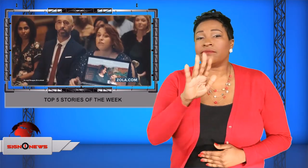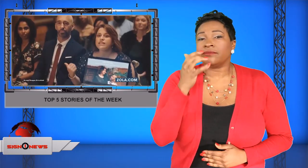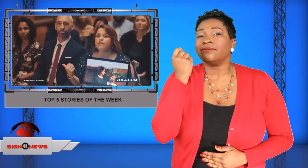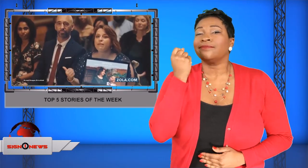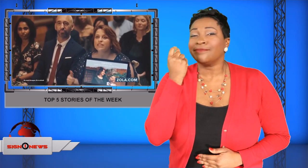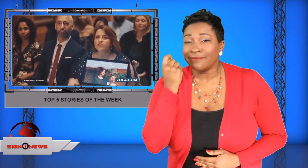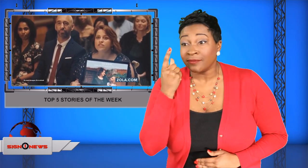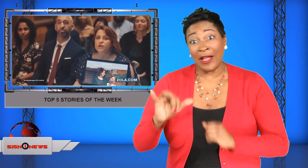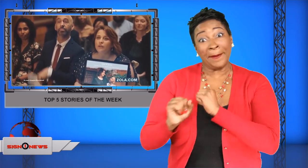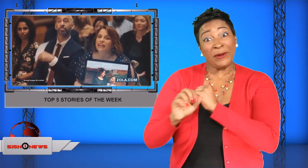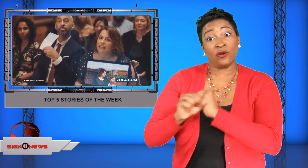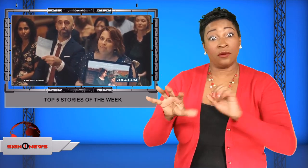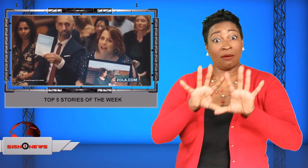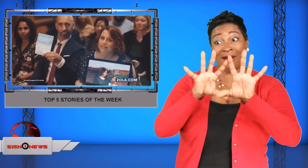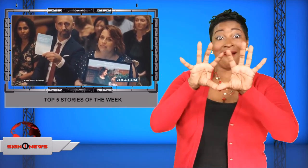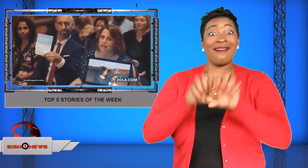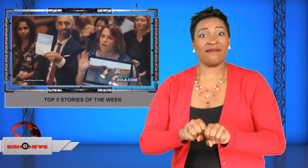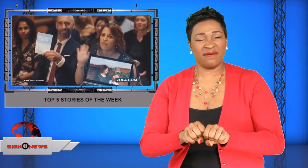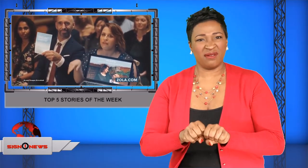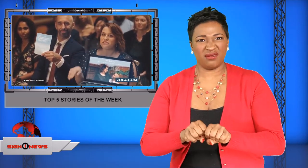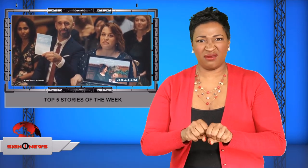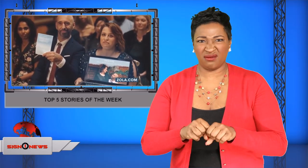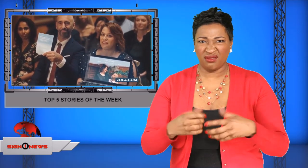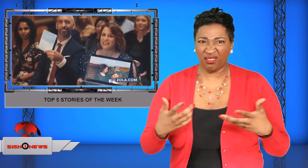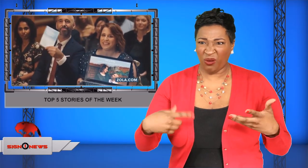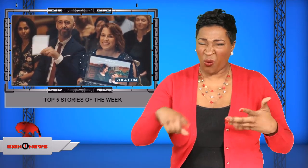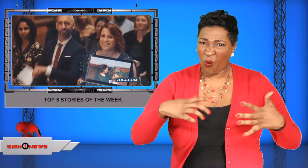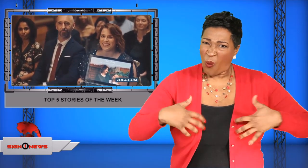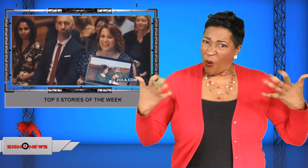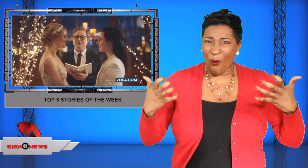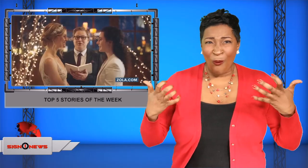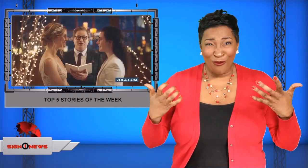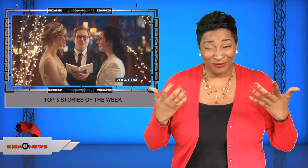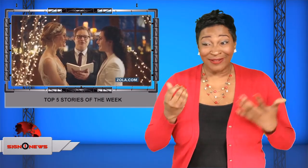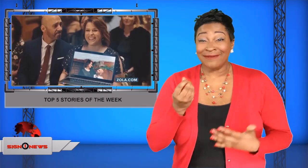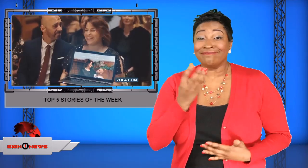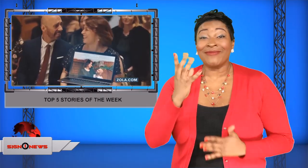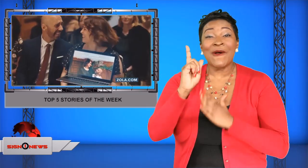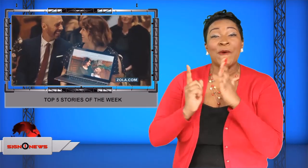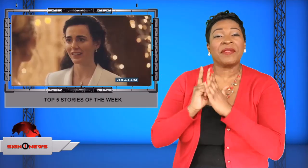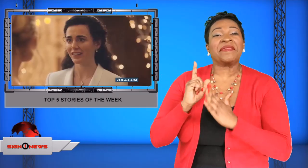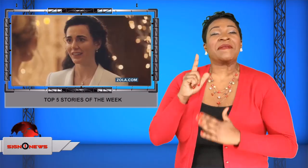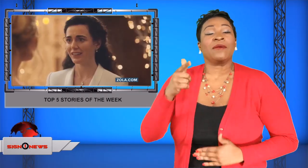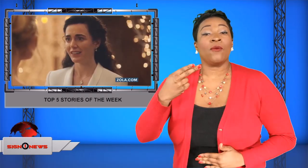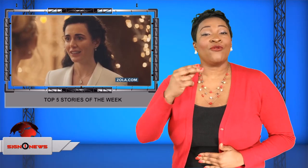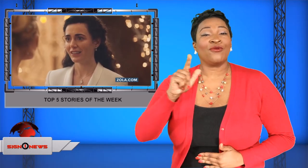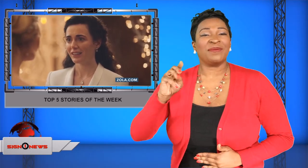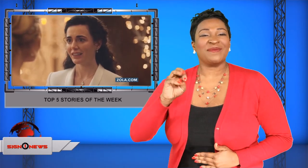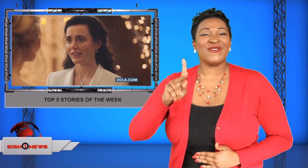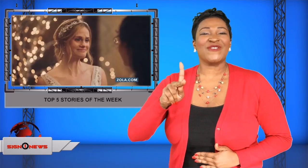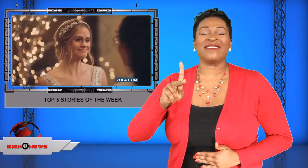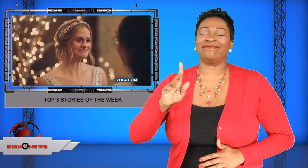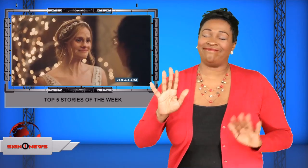However within hours of the decision, the backlash from pulling the commercial forced